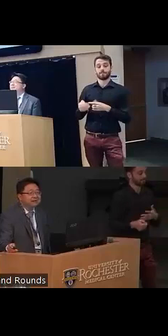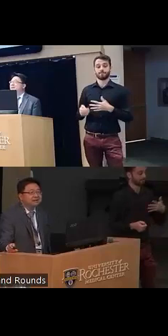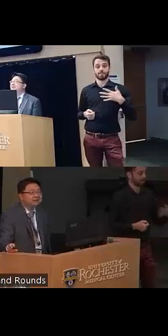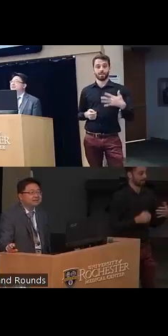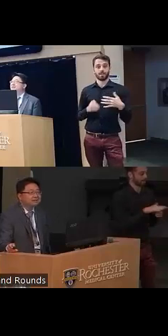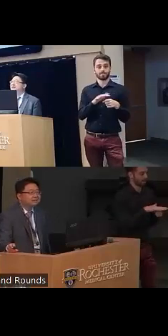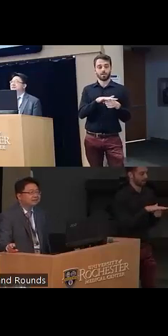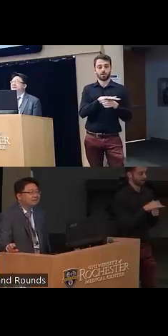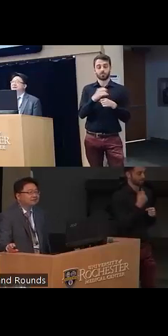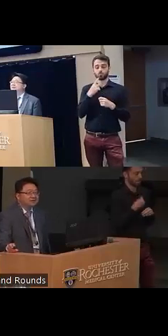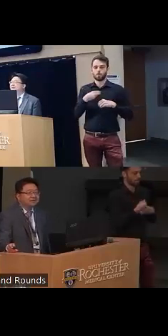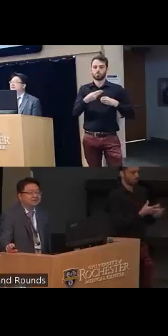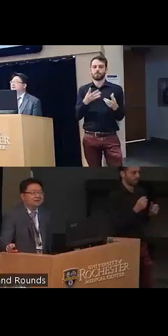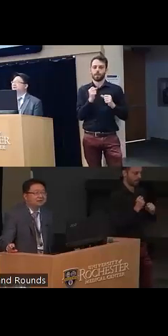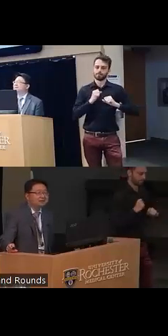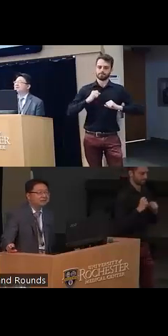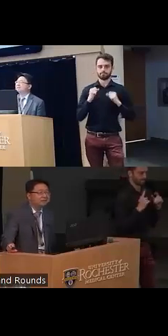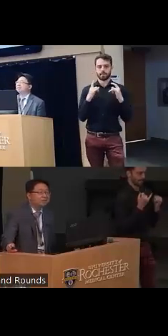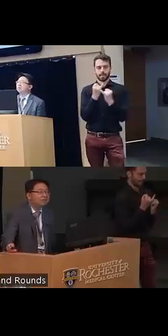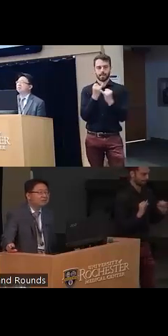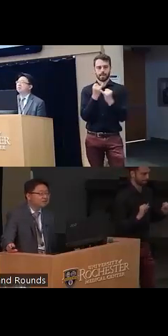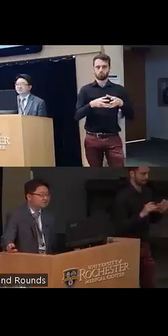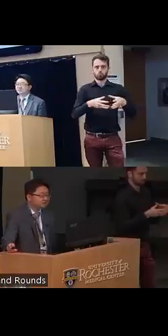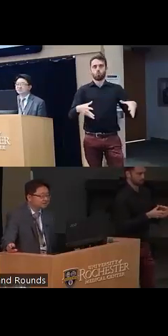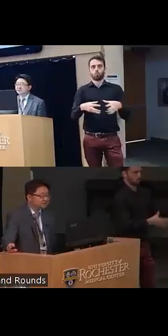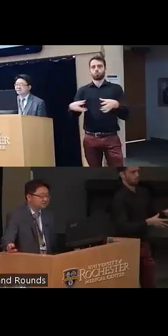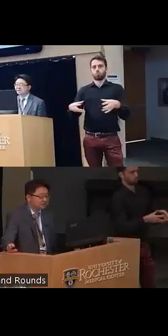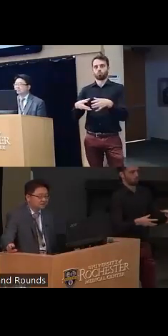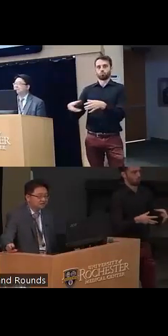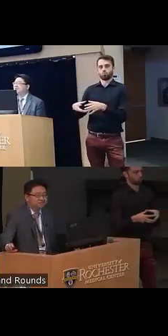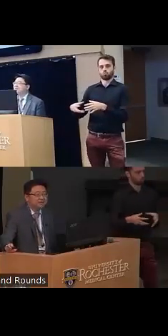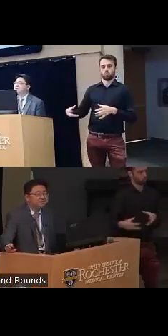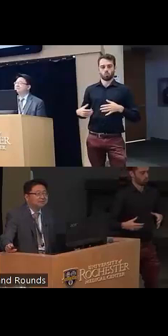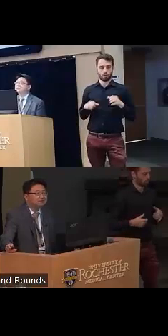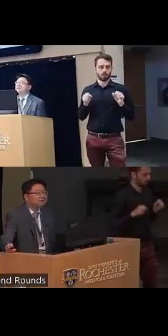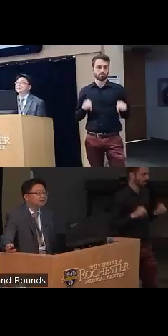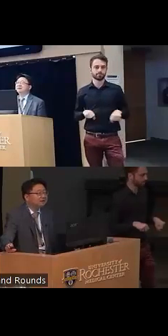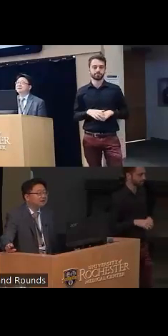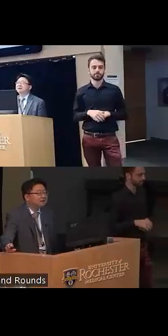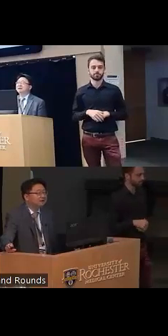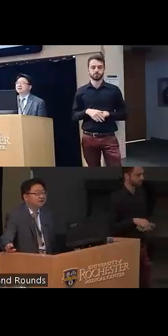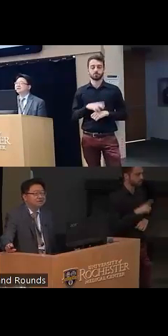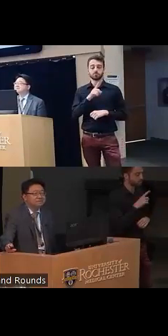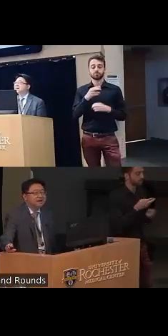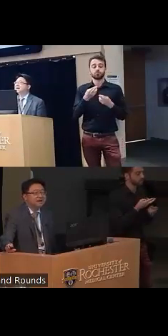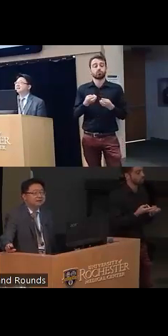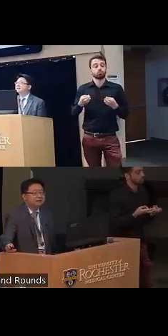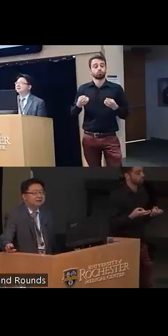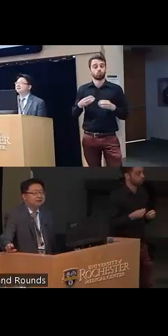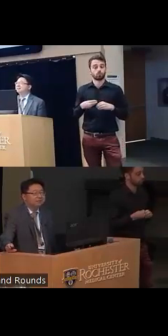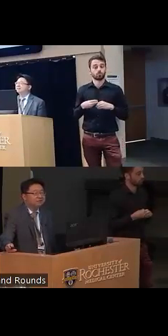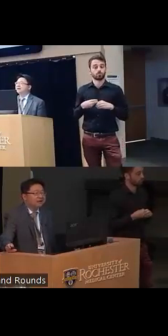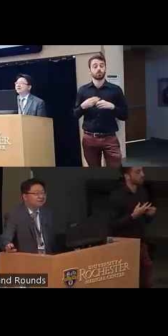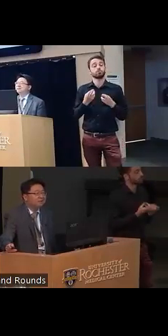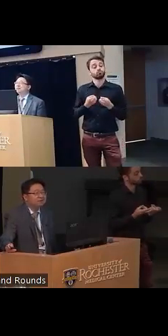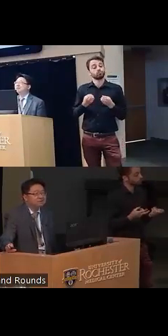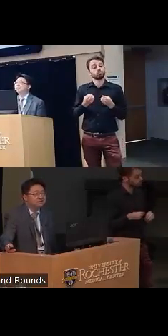Independence and really give them more resources to be able to really expand and provide more